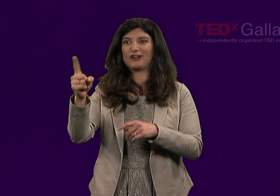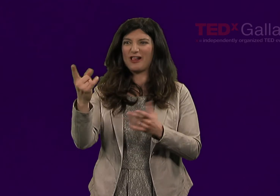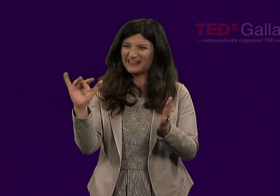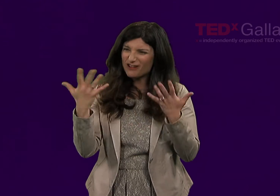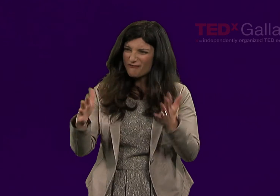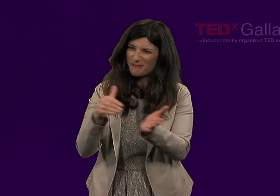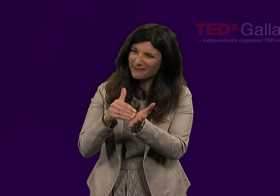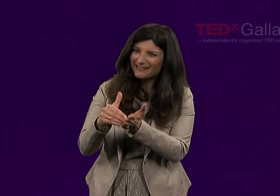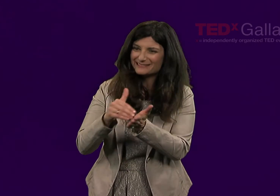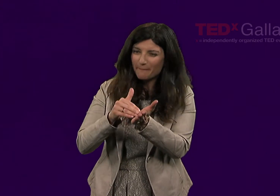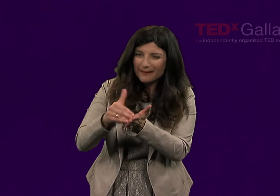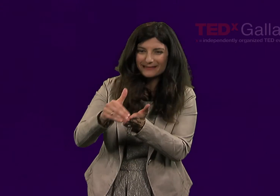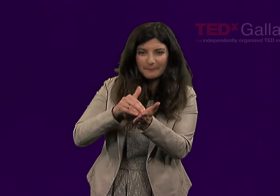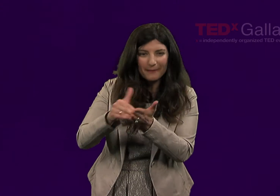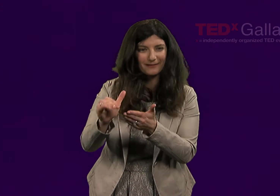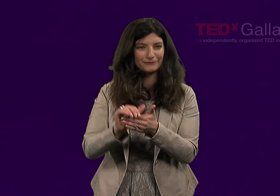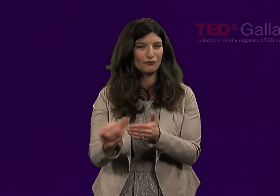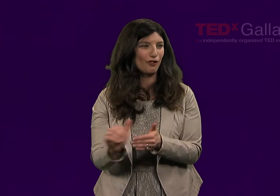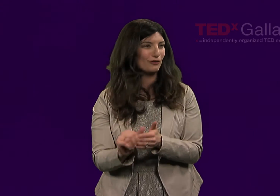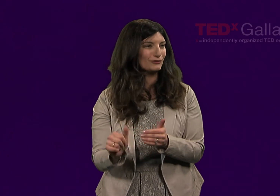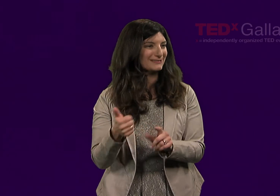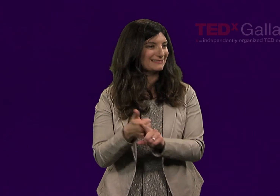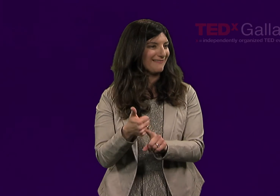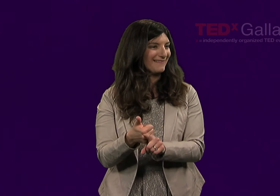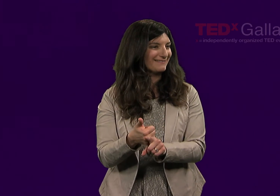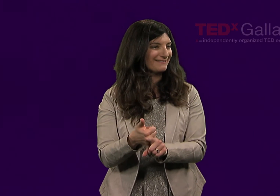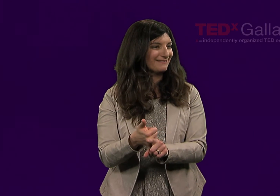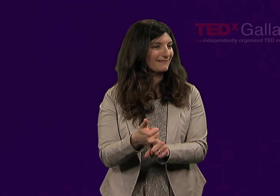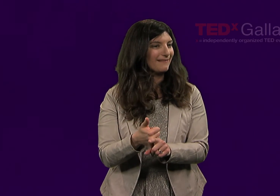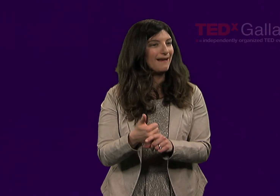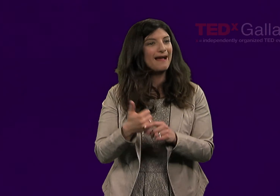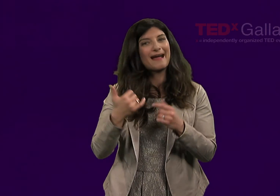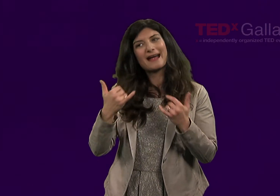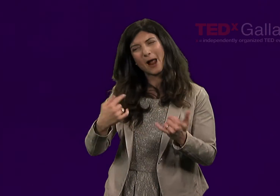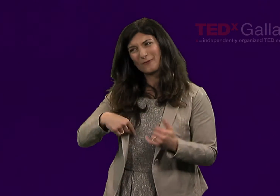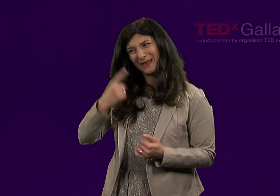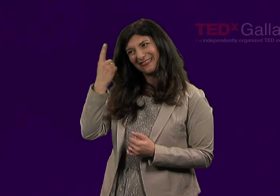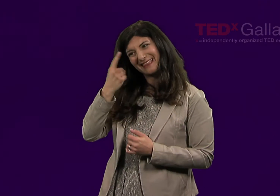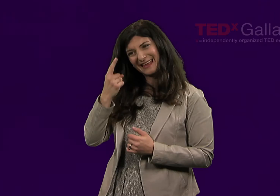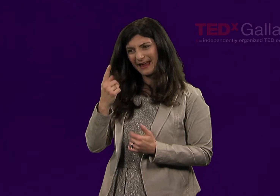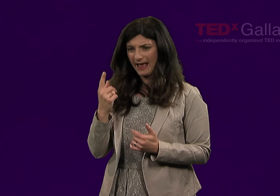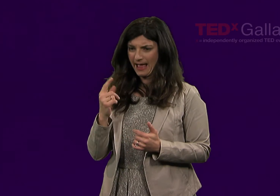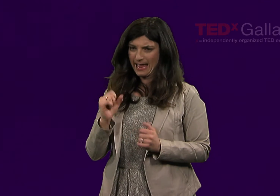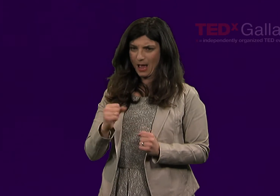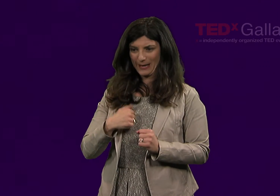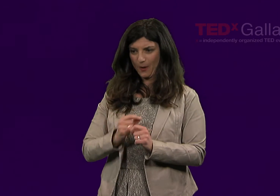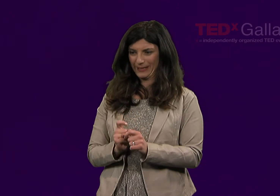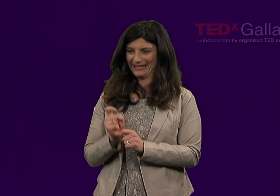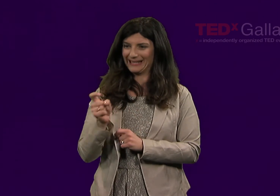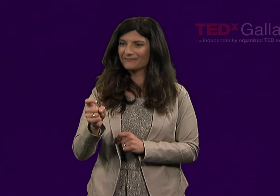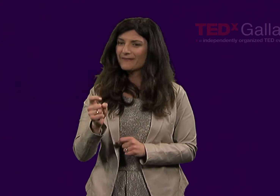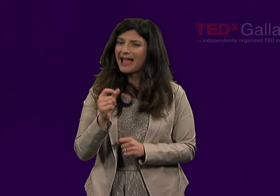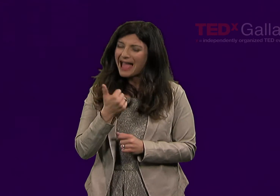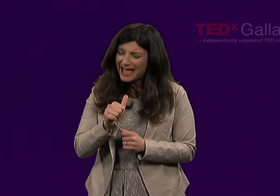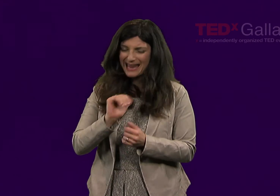Think about if every American gave one dollar, that's millions and millions of dollars that could go towards this cause. So we have to think,